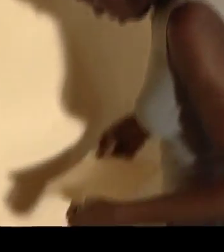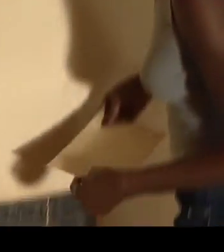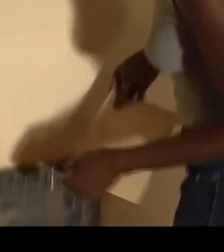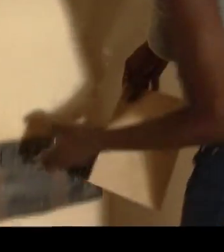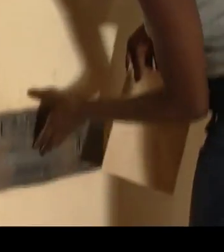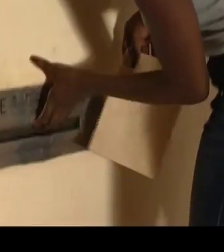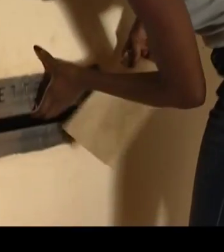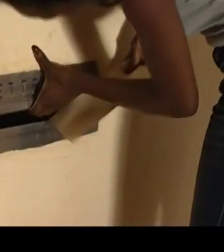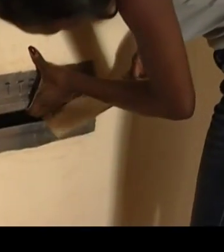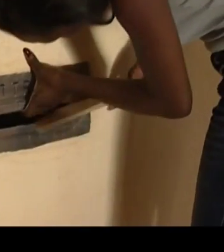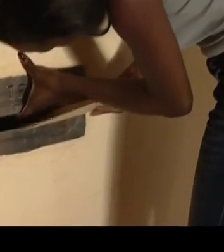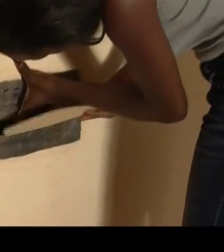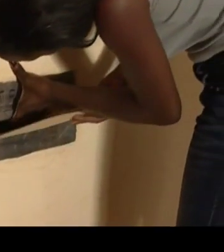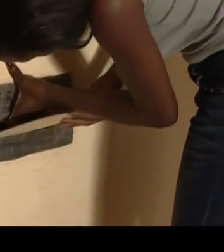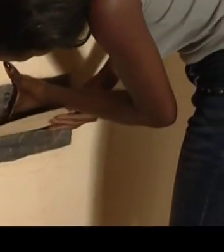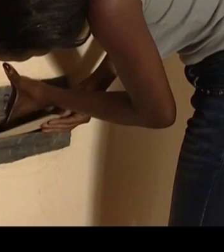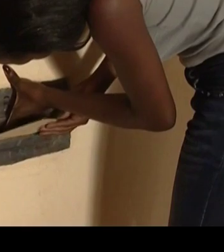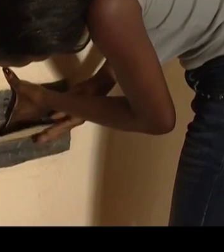The President's Personal Secretary, please.